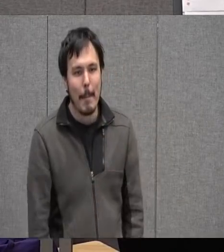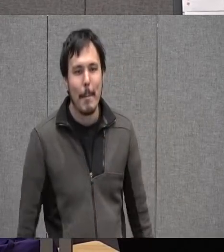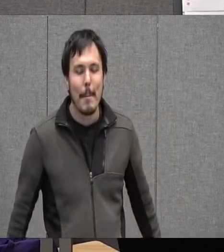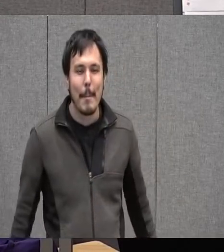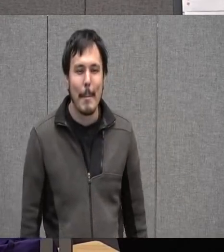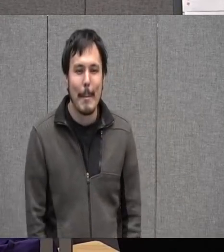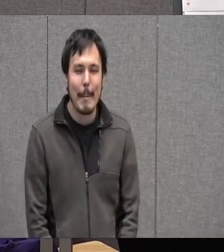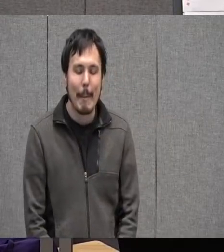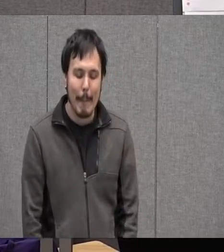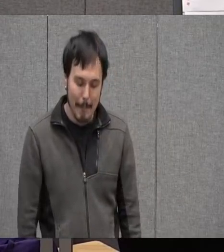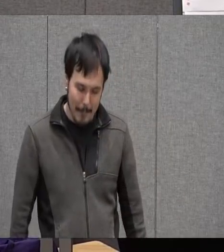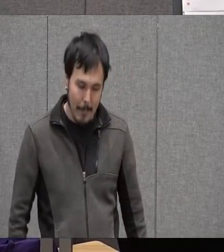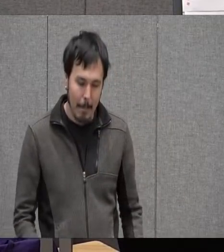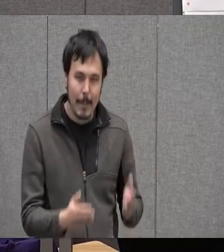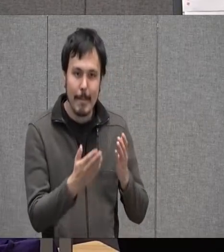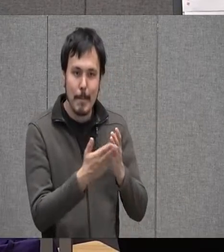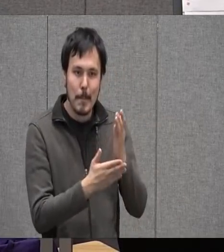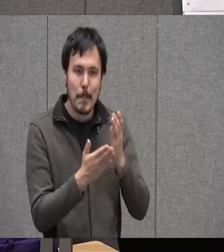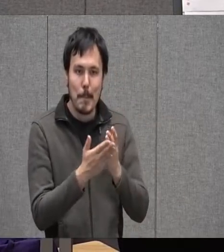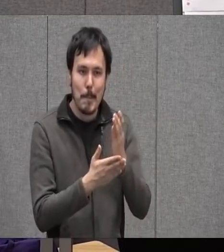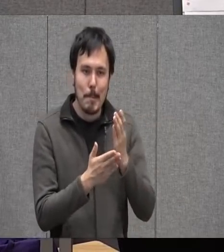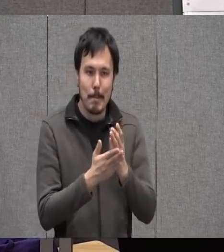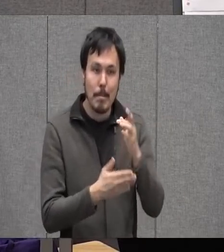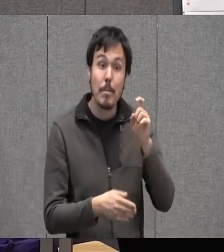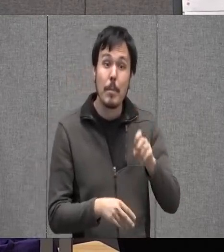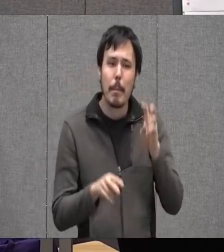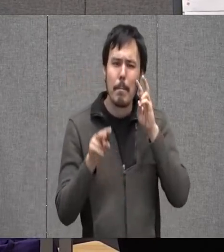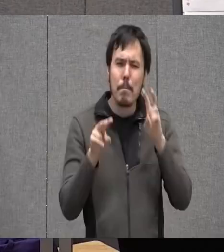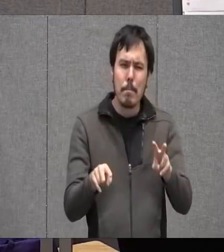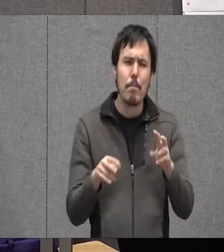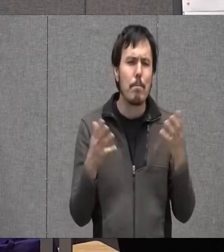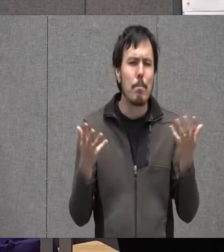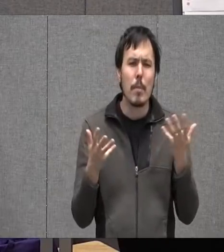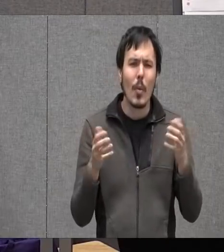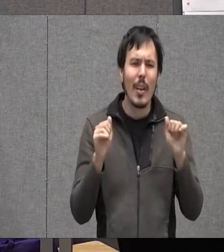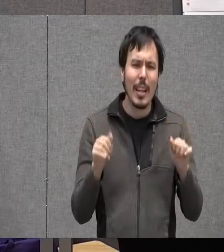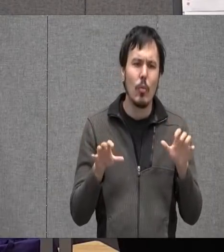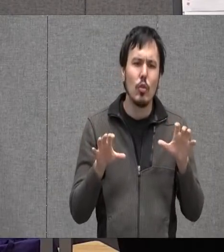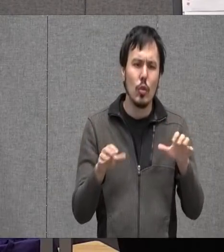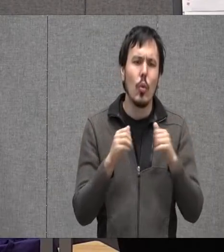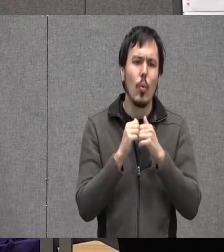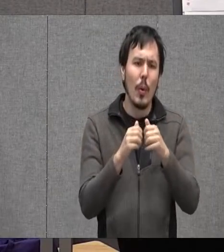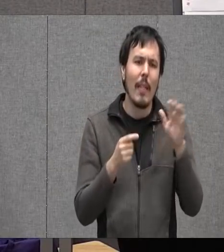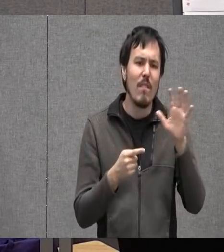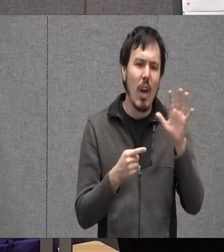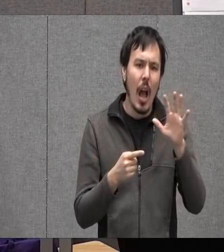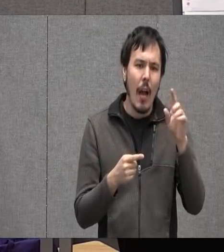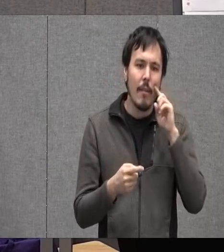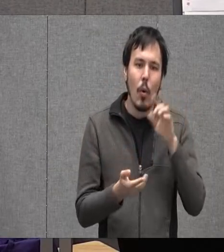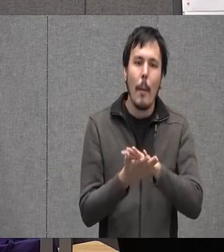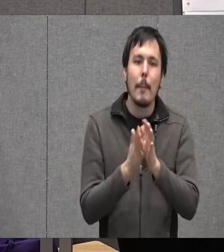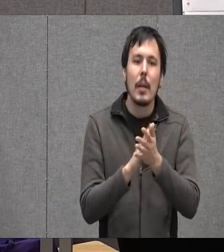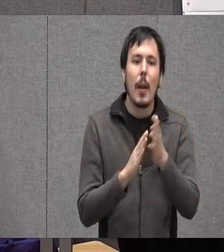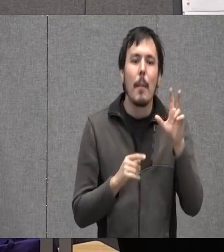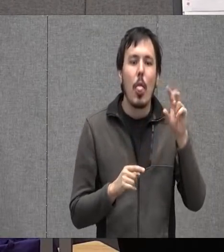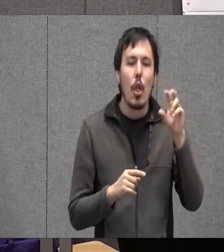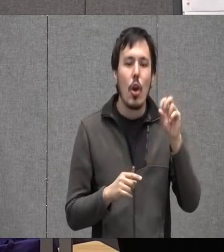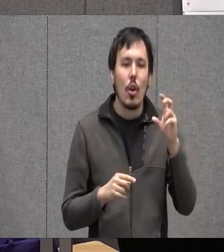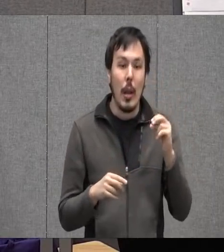All right, so we have to look at what can we do to five to get to 30? what can we multiply five by to get 30?